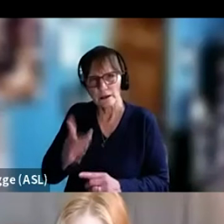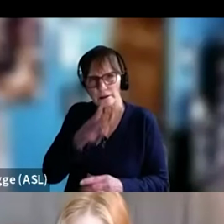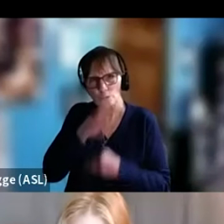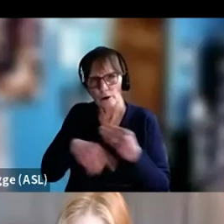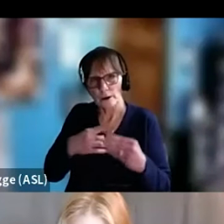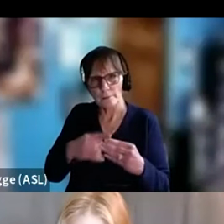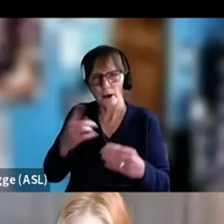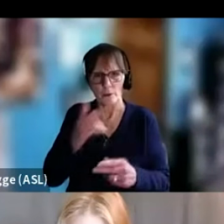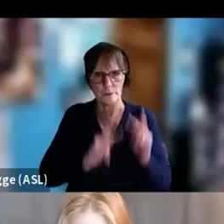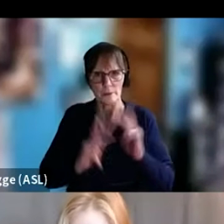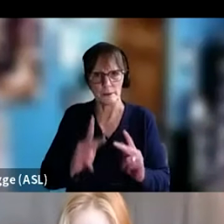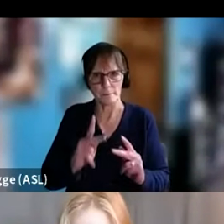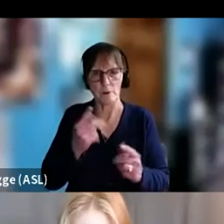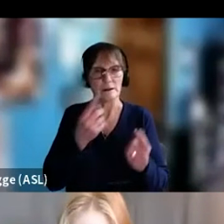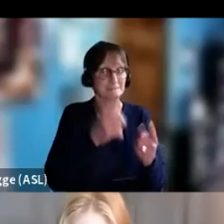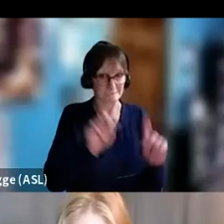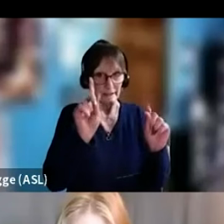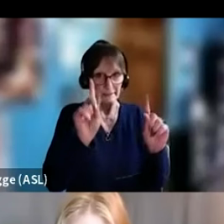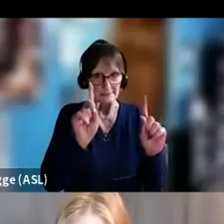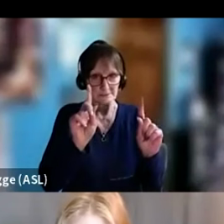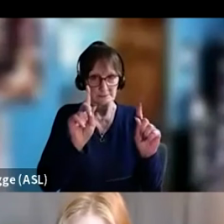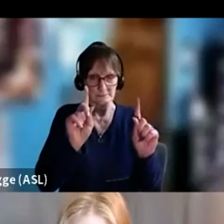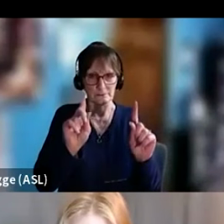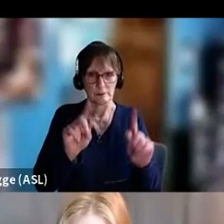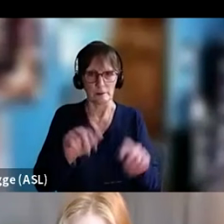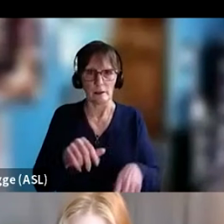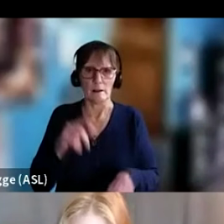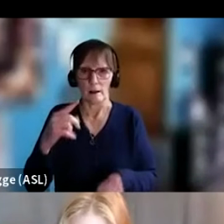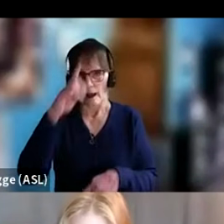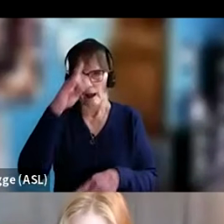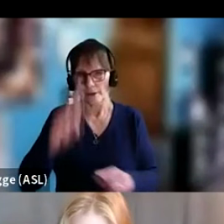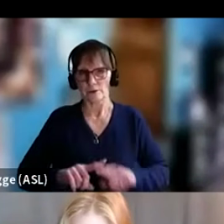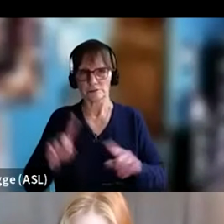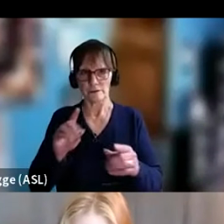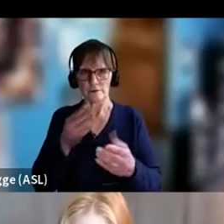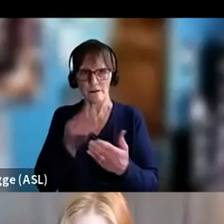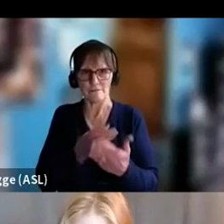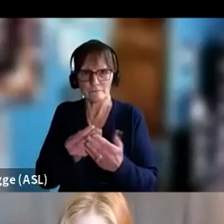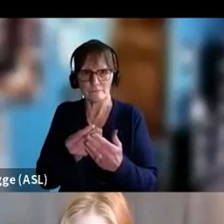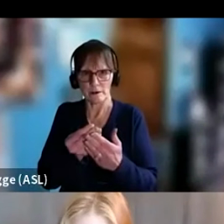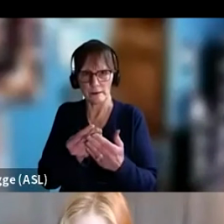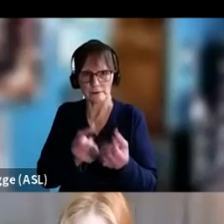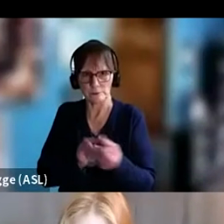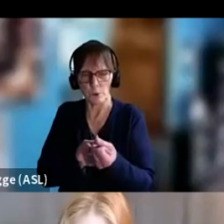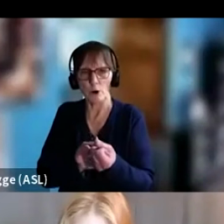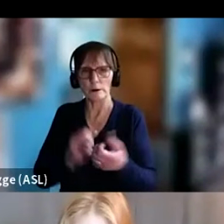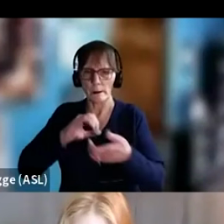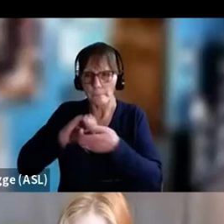where people have seen success in that. I think there's different funding mechanisms, there's partnerships, there's relationship building,